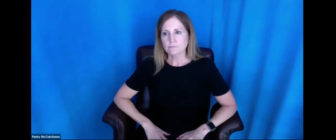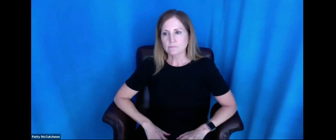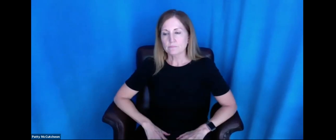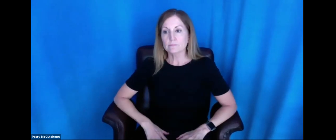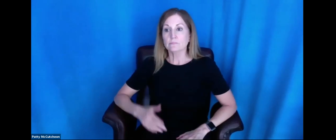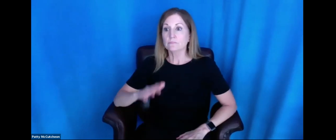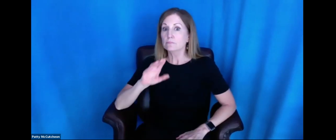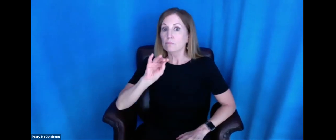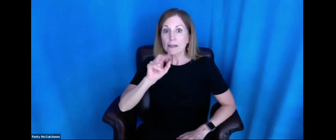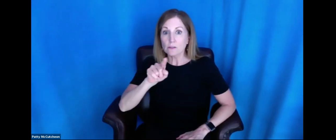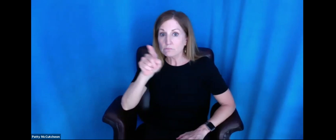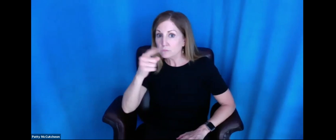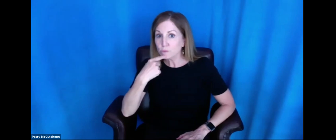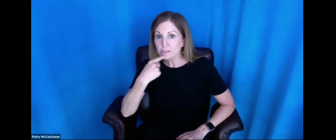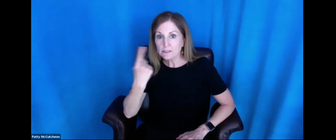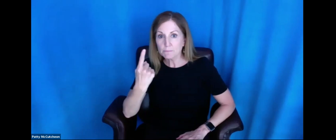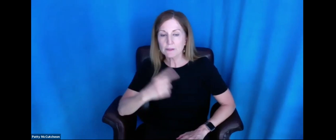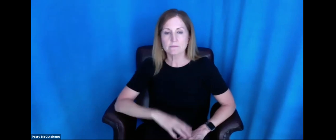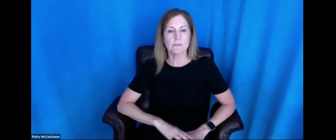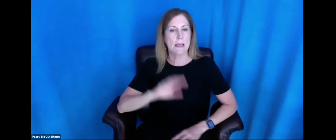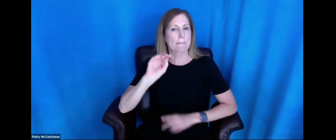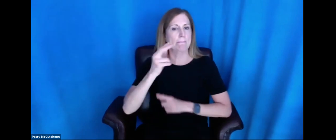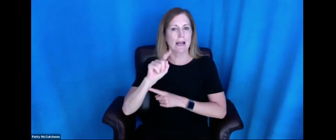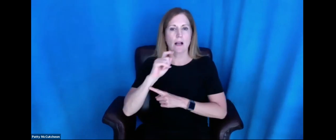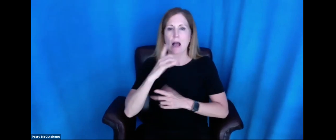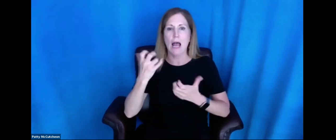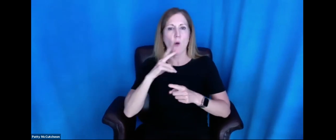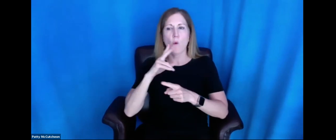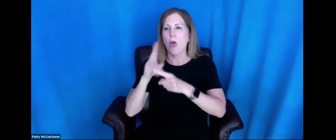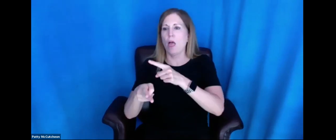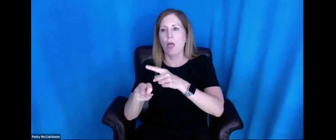Michael Wall: I don't want to cut Rita off, so